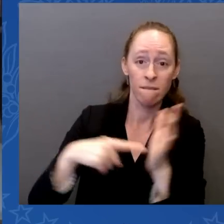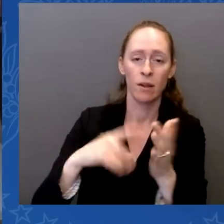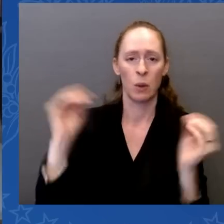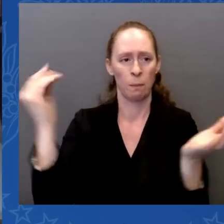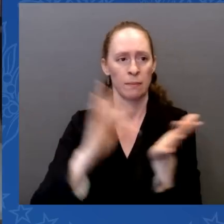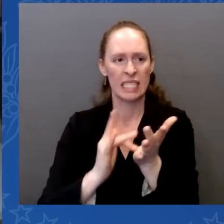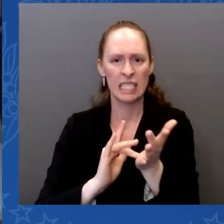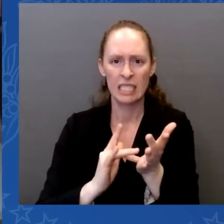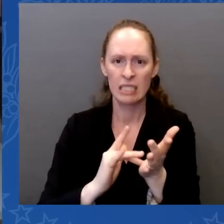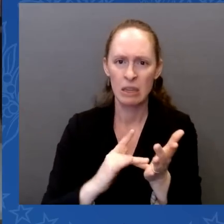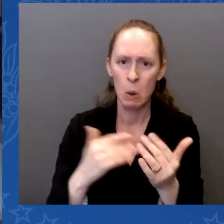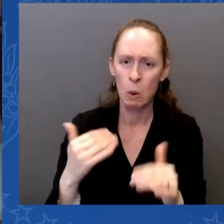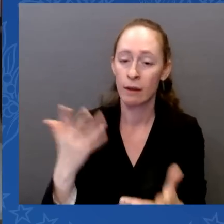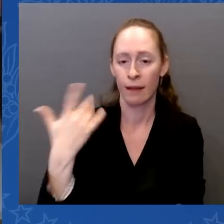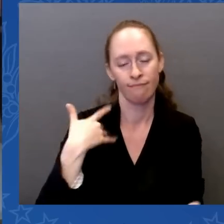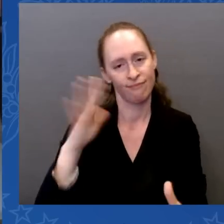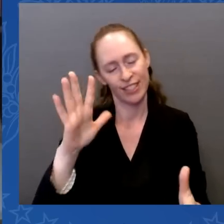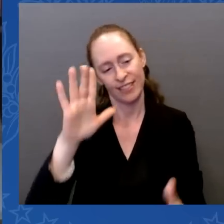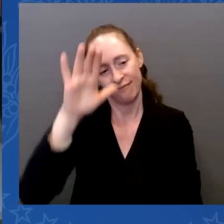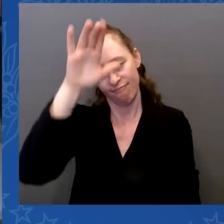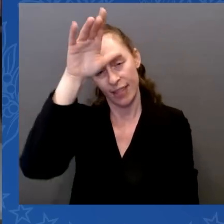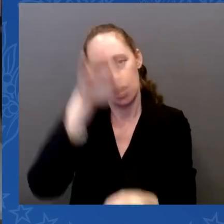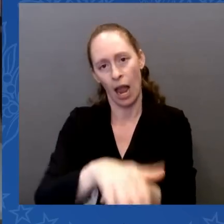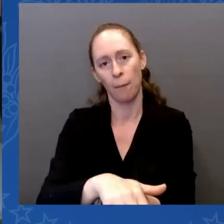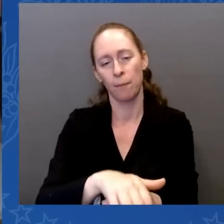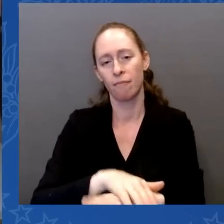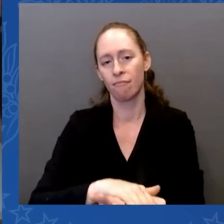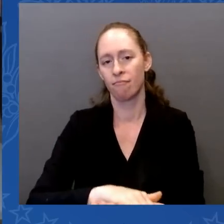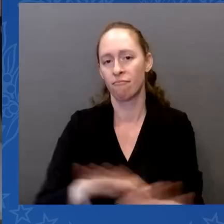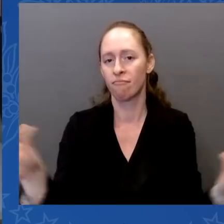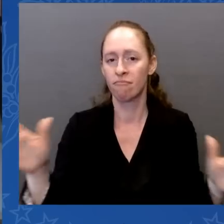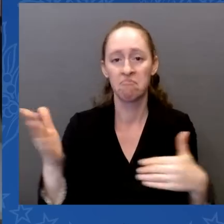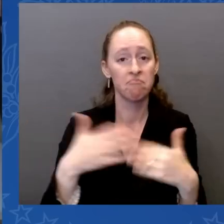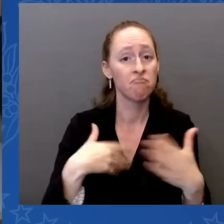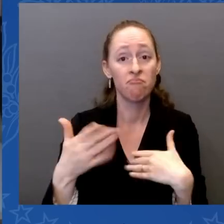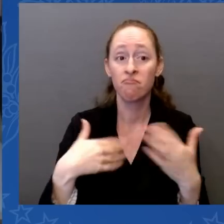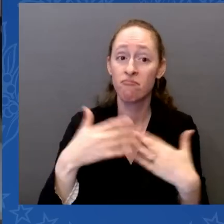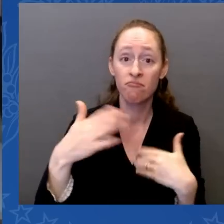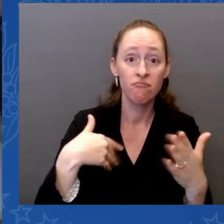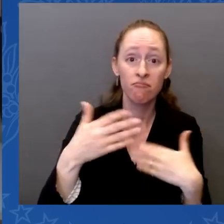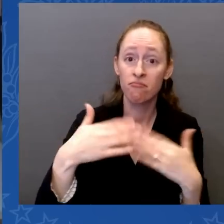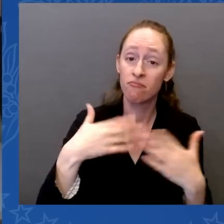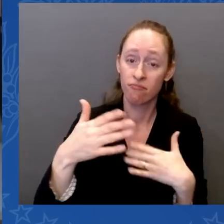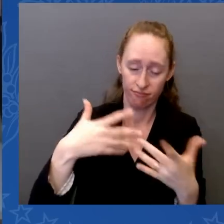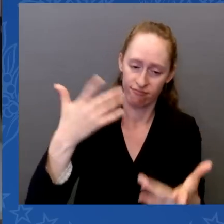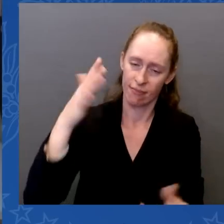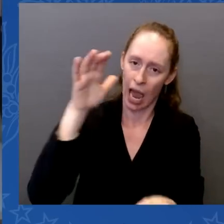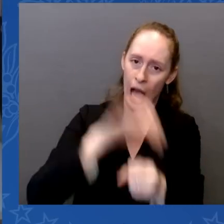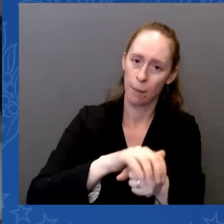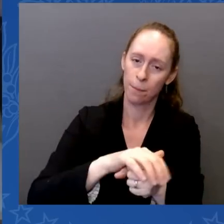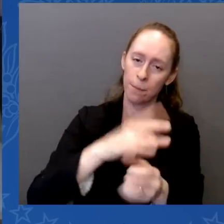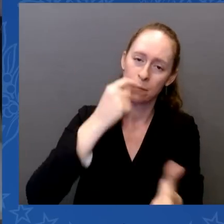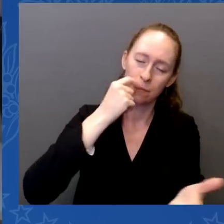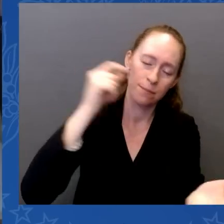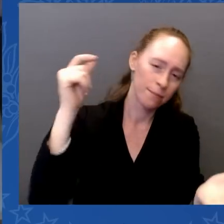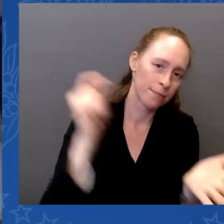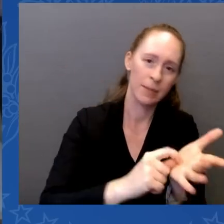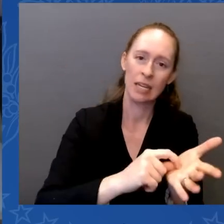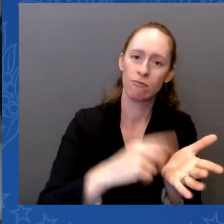no matter what the cost -- is $2,000 a year. Period. And it's going to be a godsend.